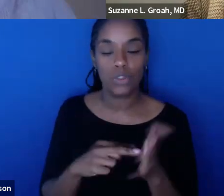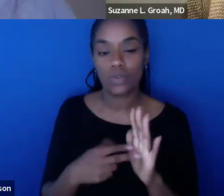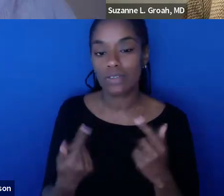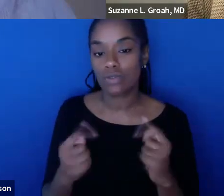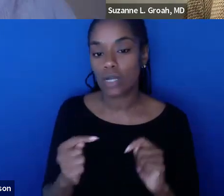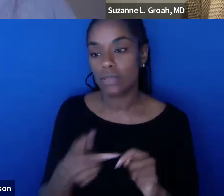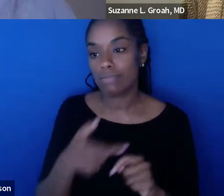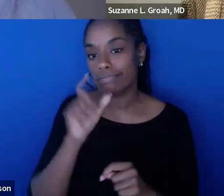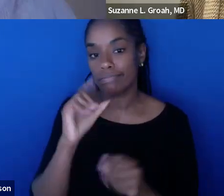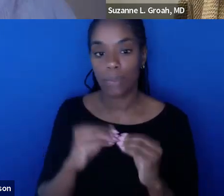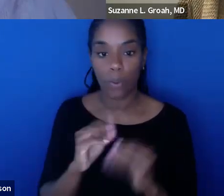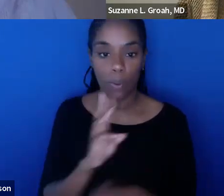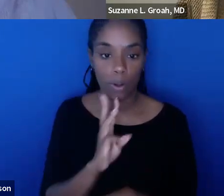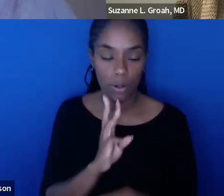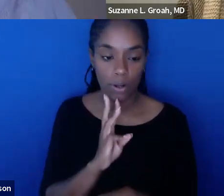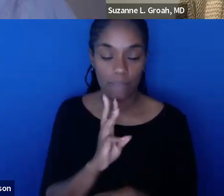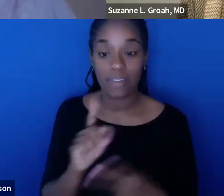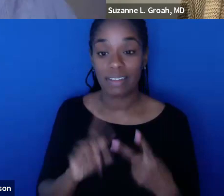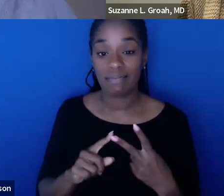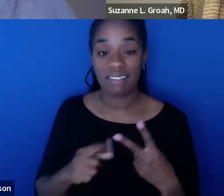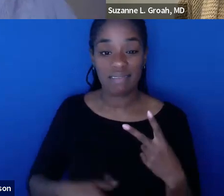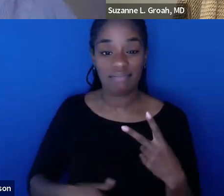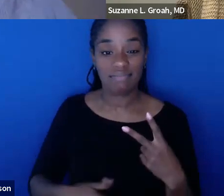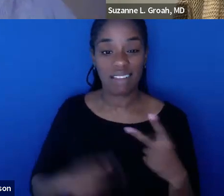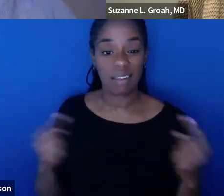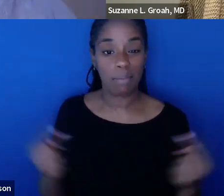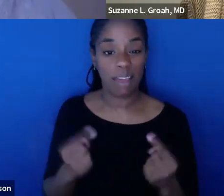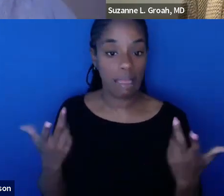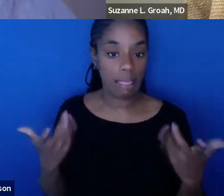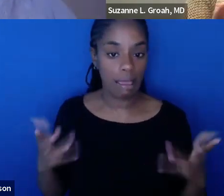If someone just has belly pain and nothing else, nothing specific to the bladder.